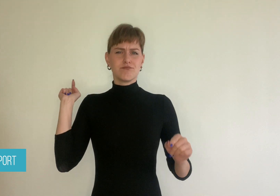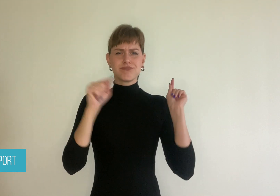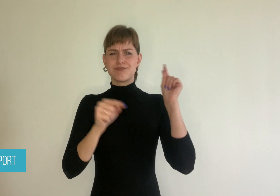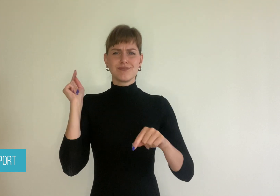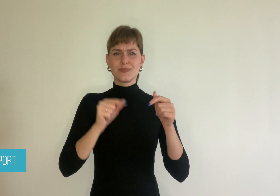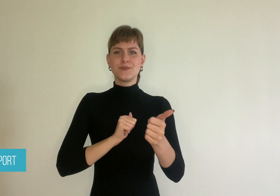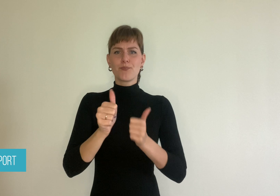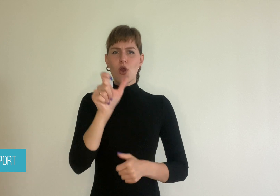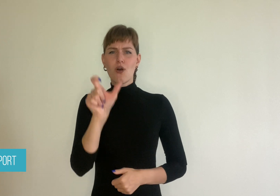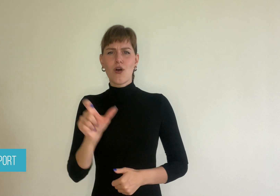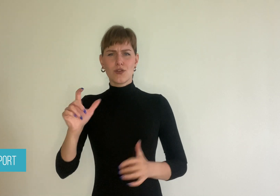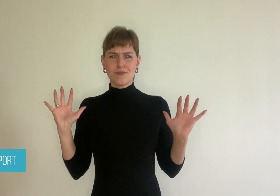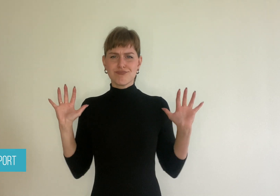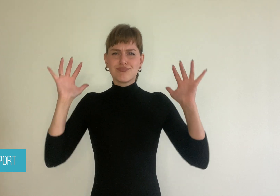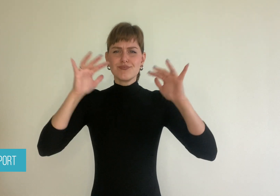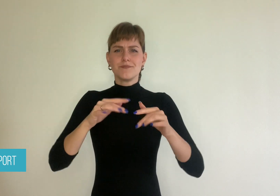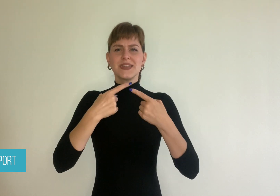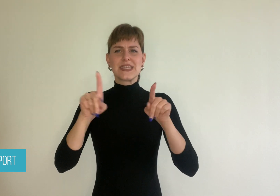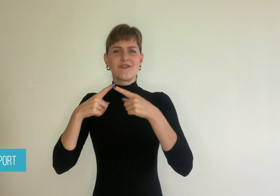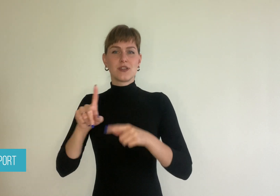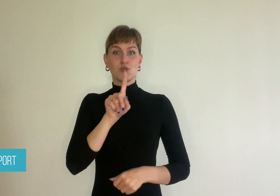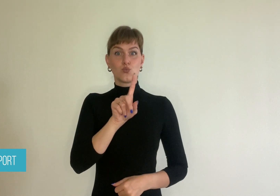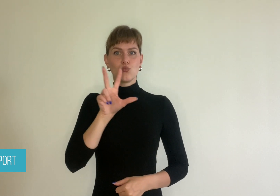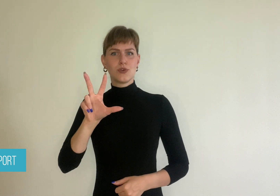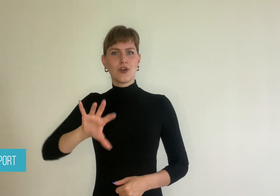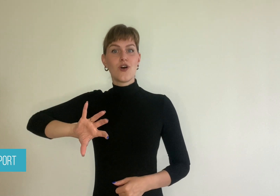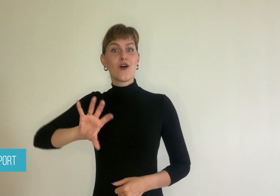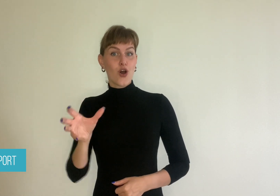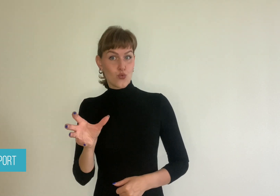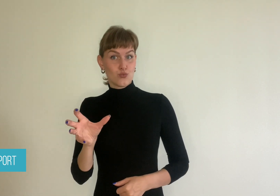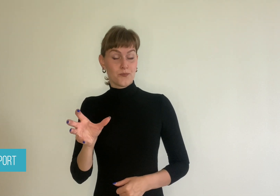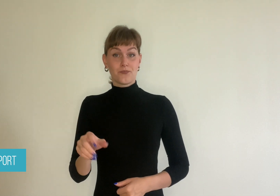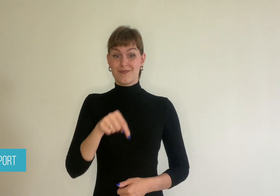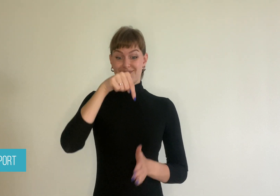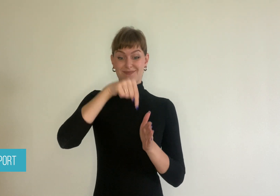participated in the event. Orienteering is broken down into